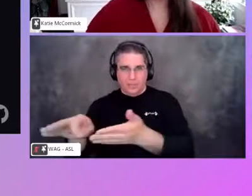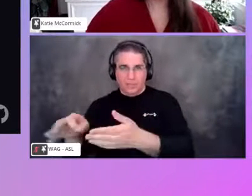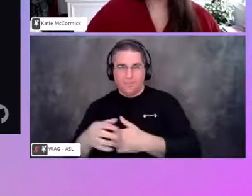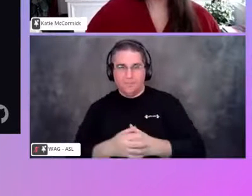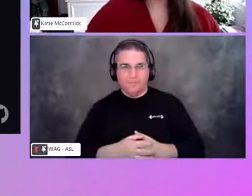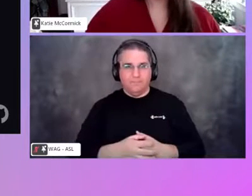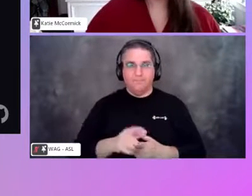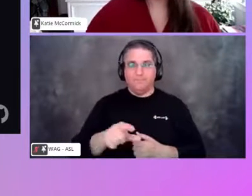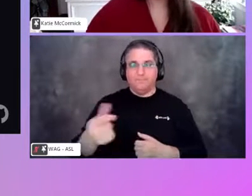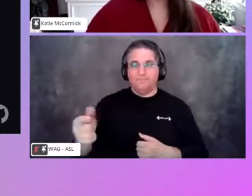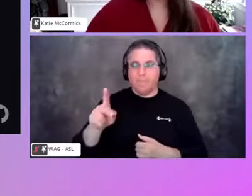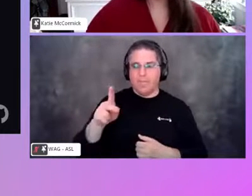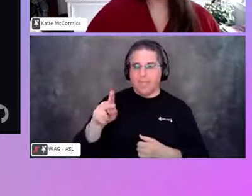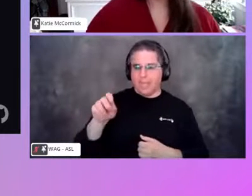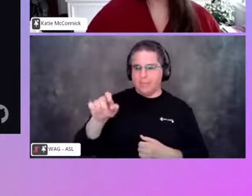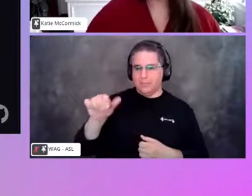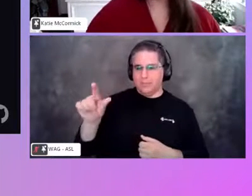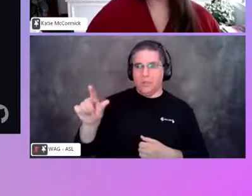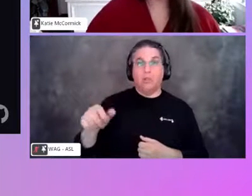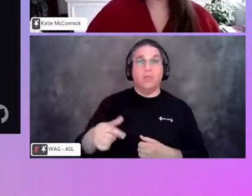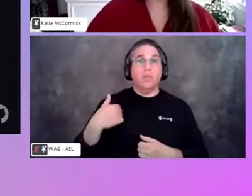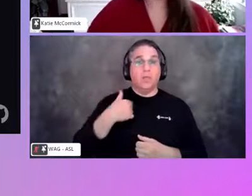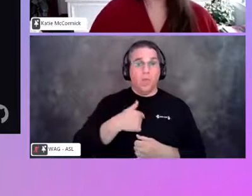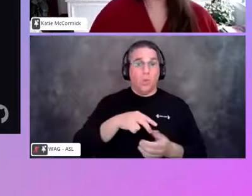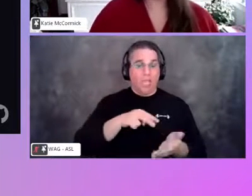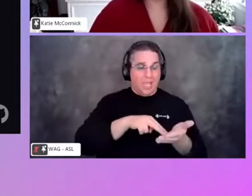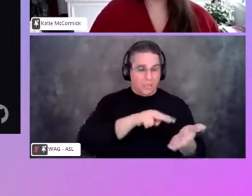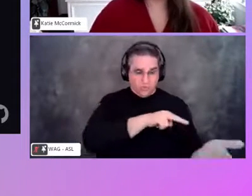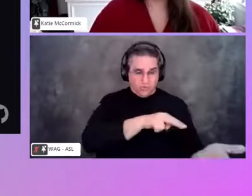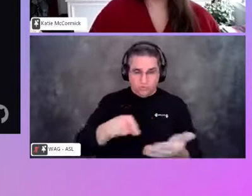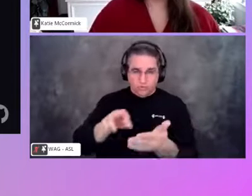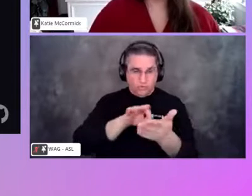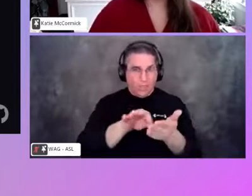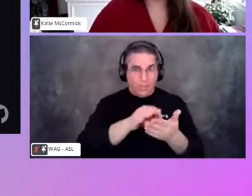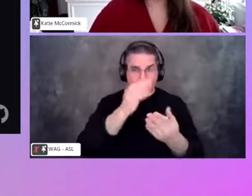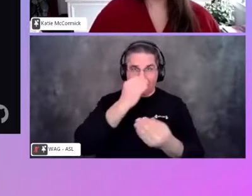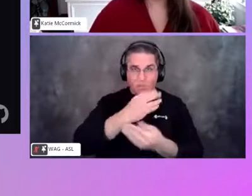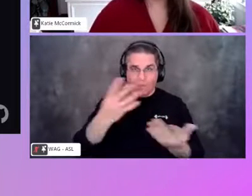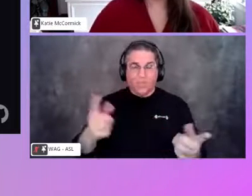talk about how we track each issues timeline based on its